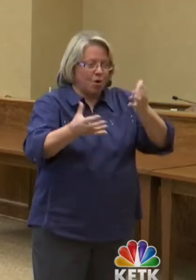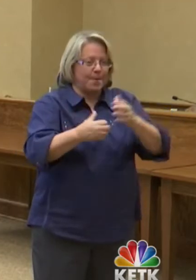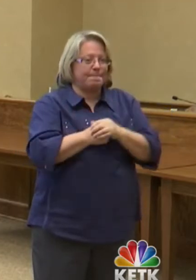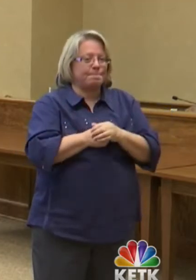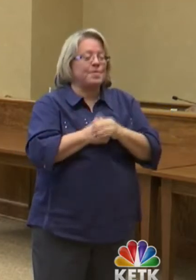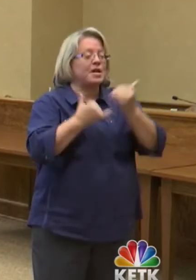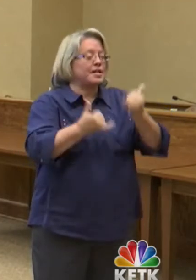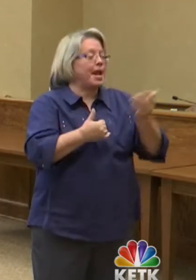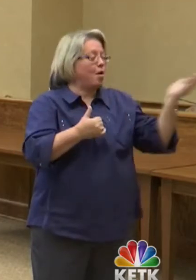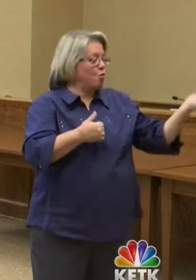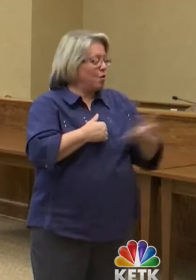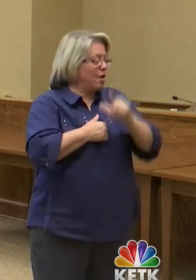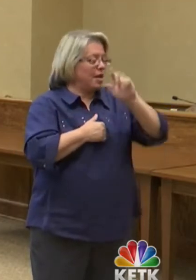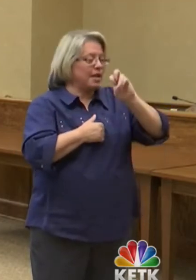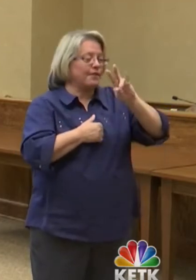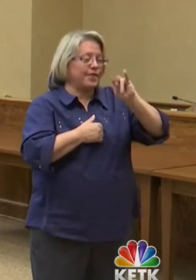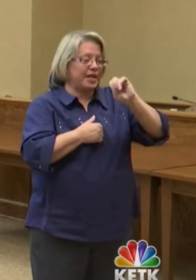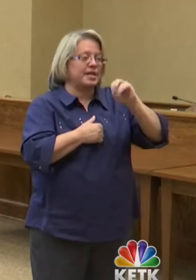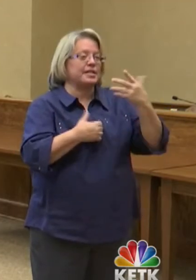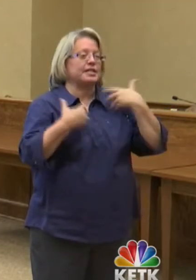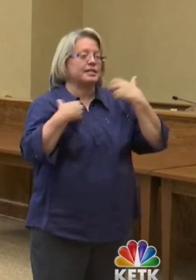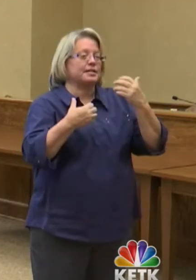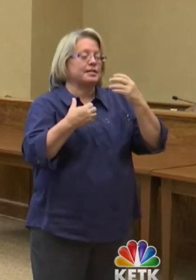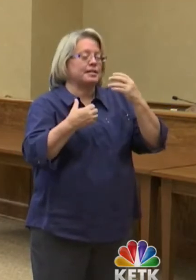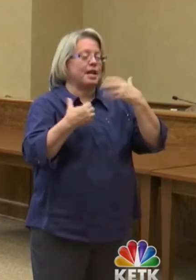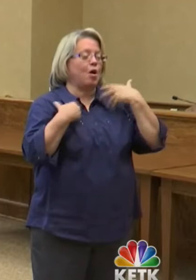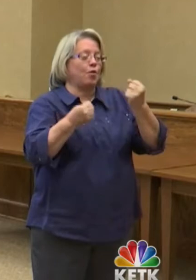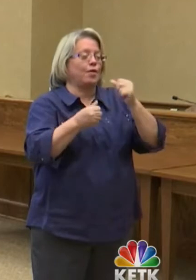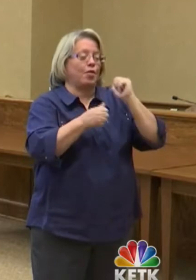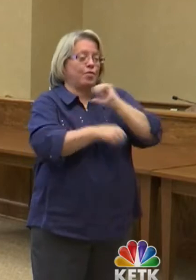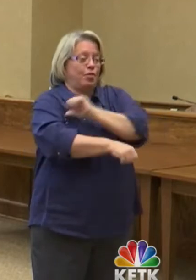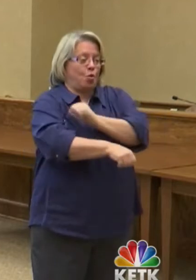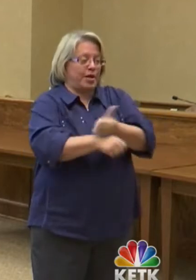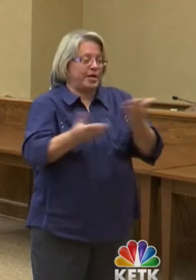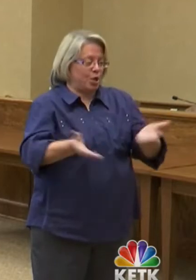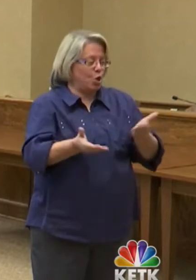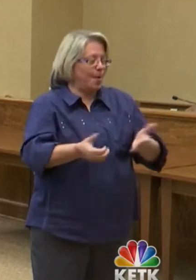AND CARDIOVASCULAR DISEASE. GIVING THE BURDEN OF THESE CHRONIC DISEASES IN OUR COMMUNITY WANT TO MAKE SURE THAT EACH PERSON IS TAKEN ALL THE STEPS THEY CAN DO TO LIMIT THE SPREAD OF COVID-19. BECAUSE LIKE I SAID AT THE BEGINNING WE DON'T WANT YOU TO